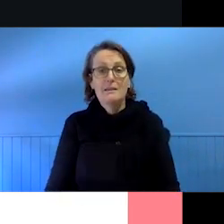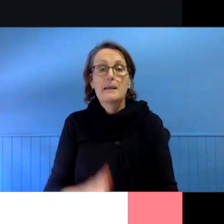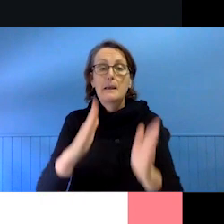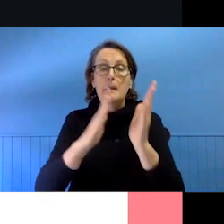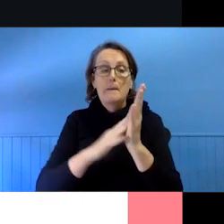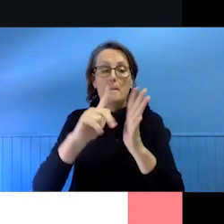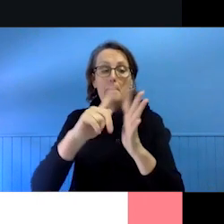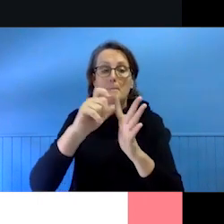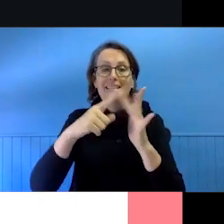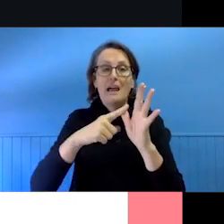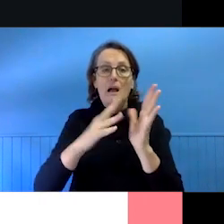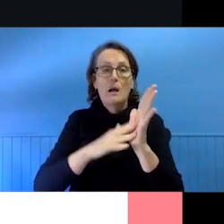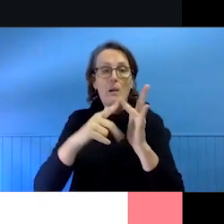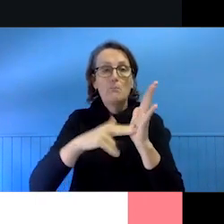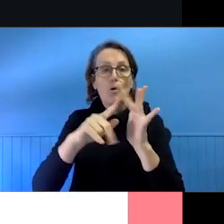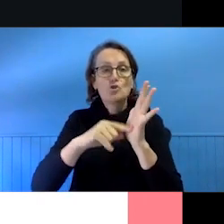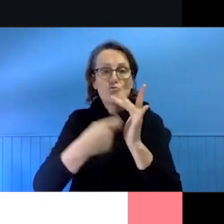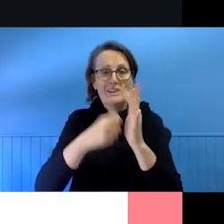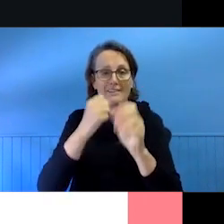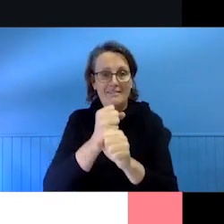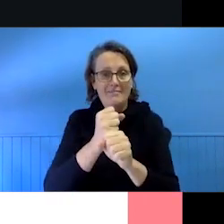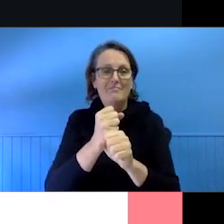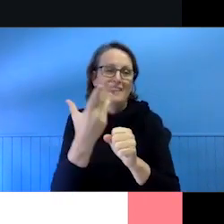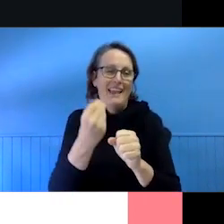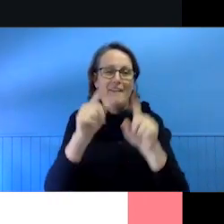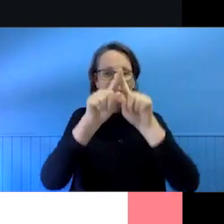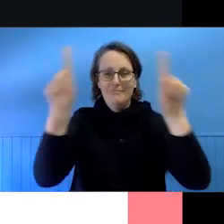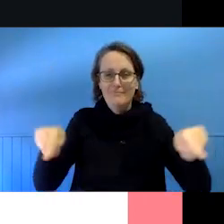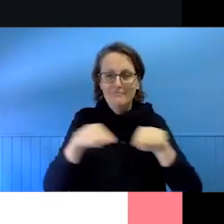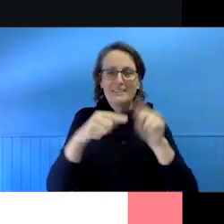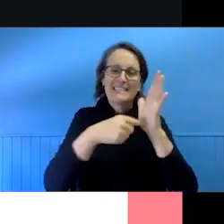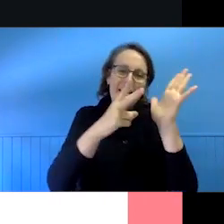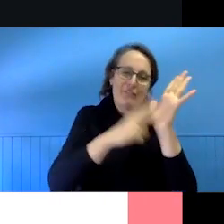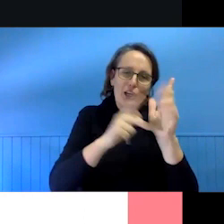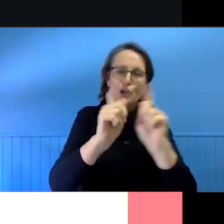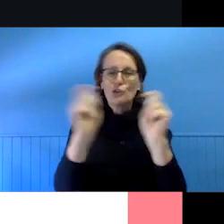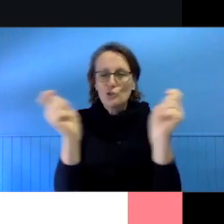This slide has photos of newspaper, TV, radio, and typewriter.